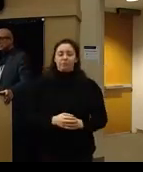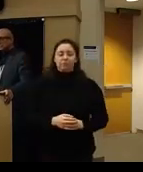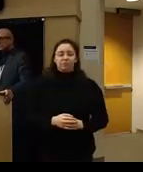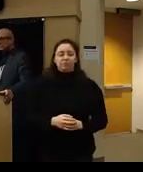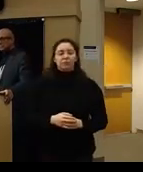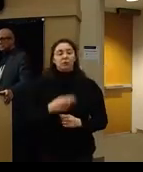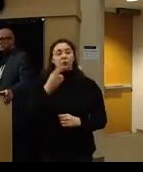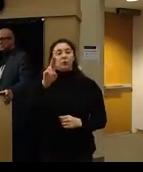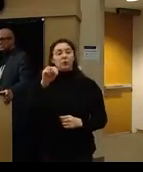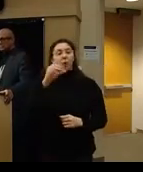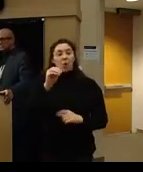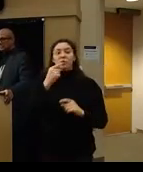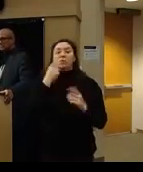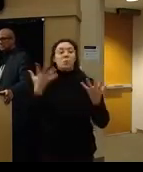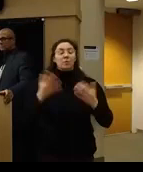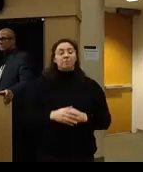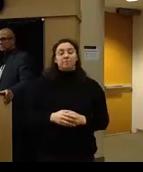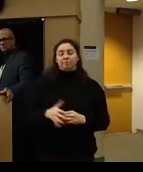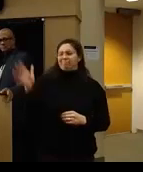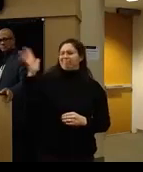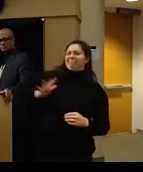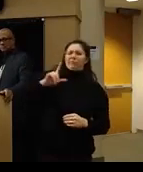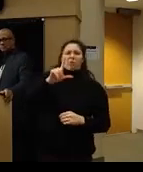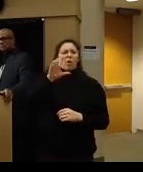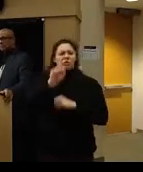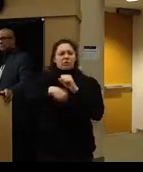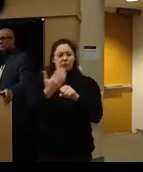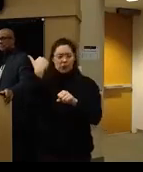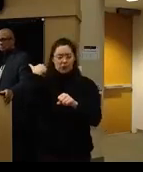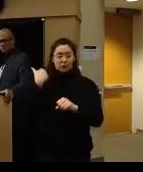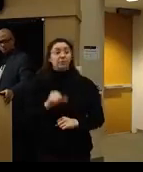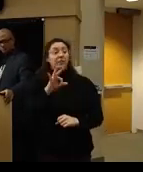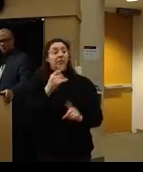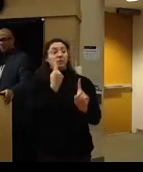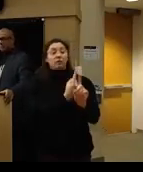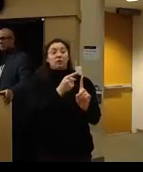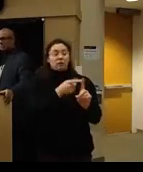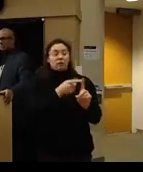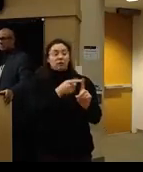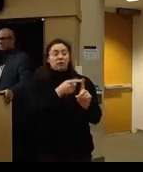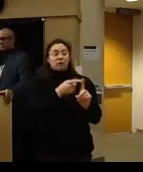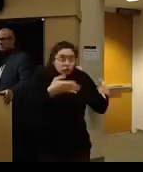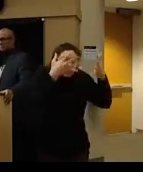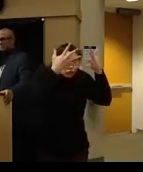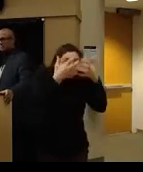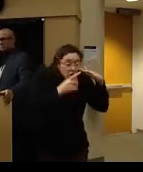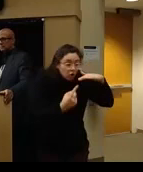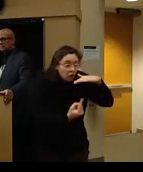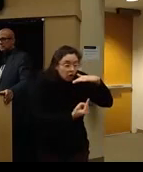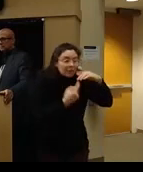Hugo said about a century ago if a soul is left in darkness sins will be committed the